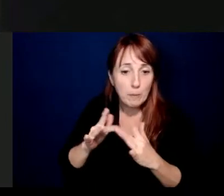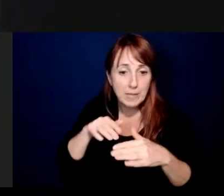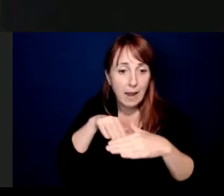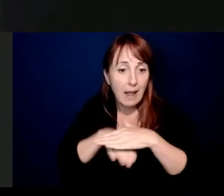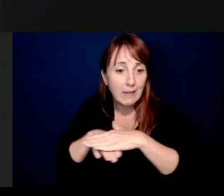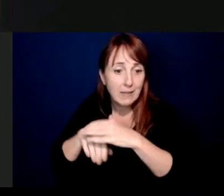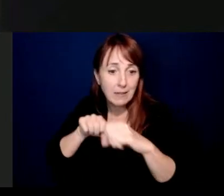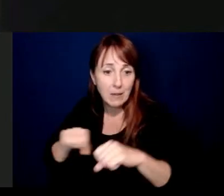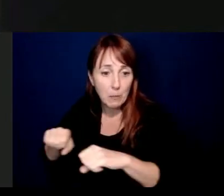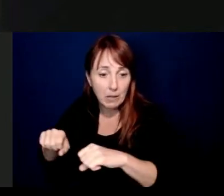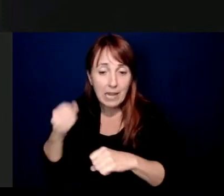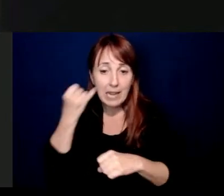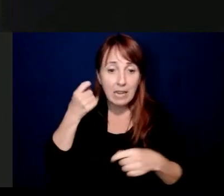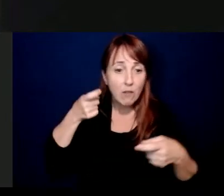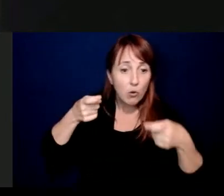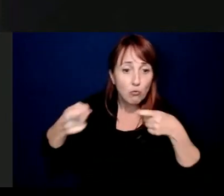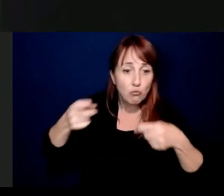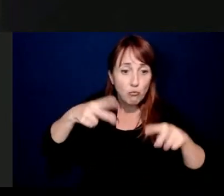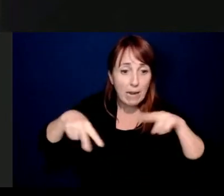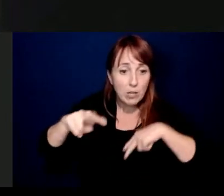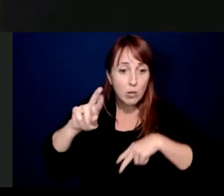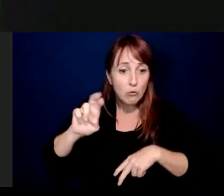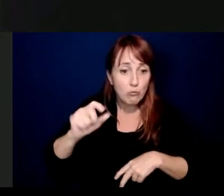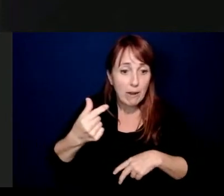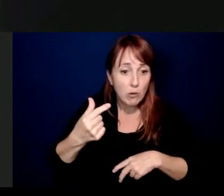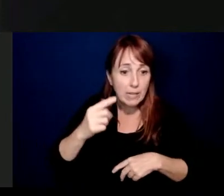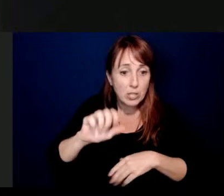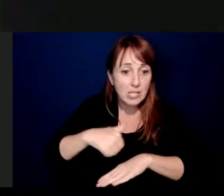Those regulations only exist for government entities.